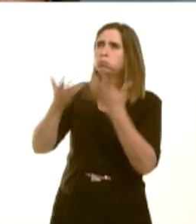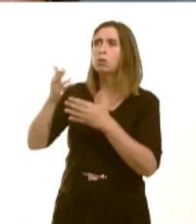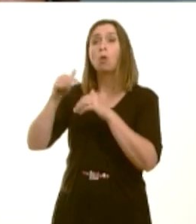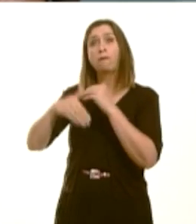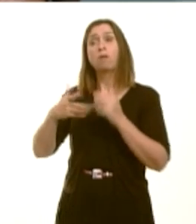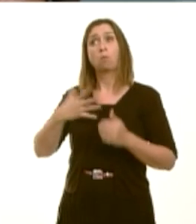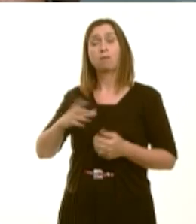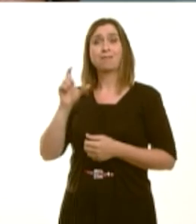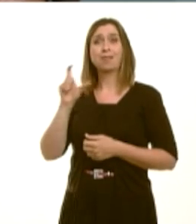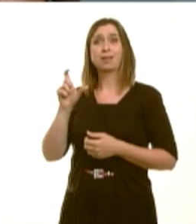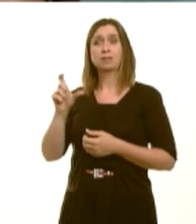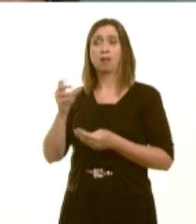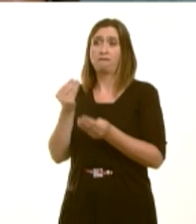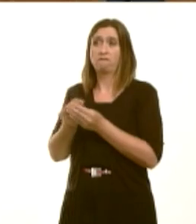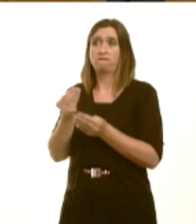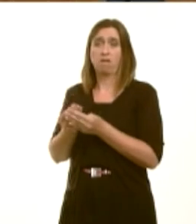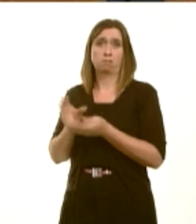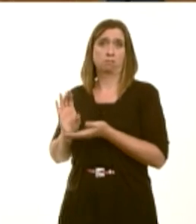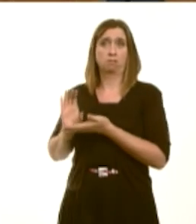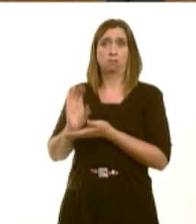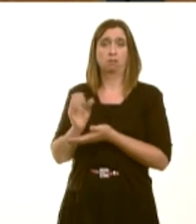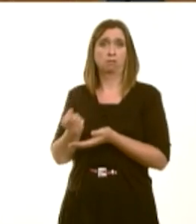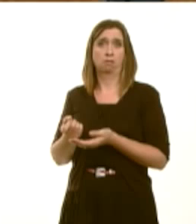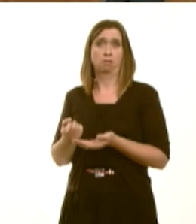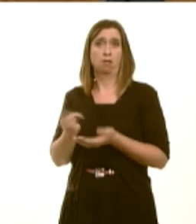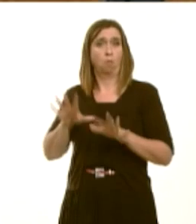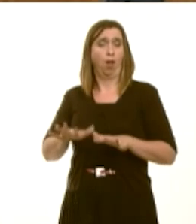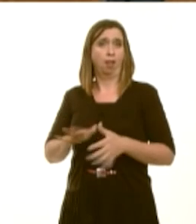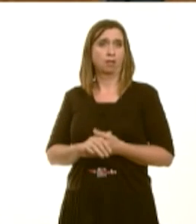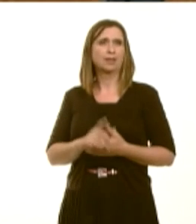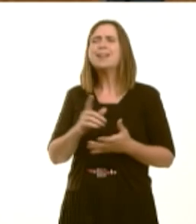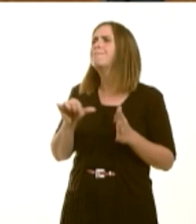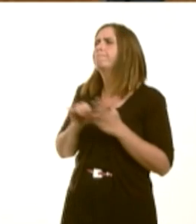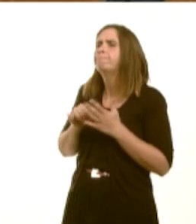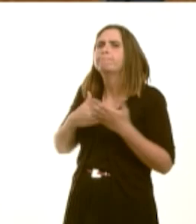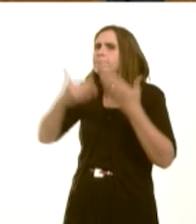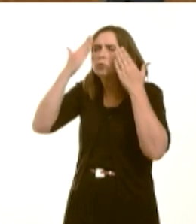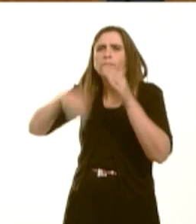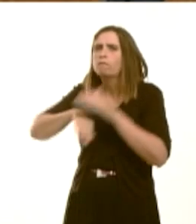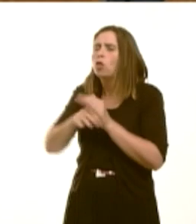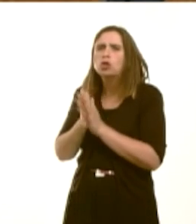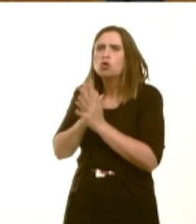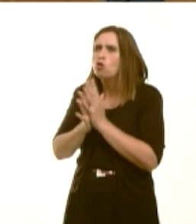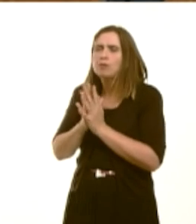access to cancer drugs here in Wales. Carwyn Jones: Itís very difficult to comment because I donít know the full details. I donít know, for example, whether an application